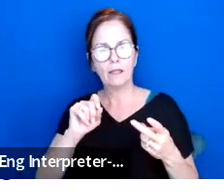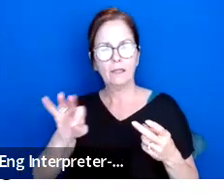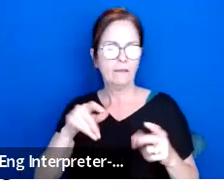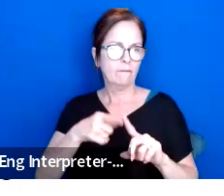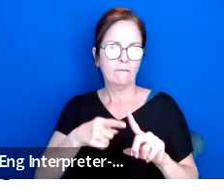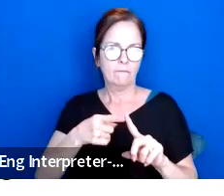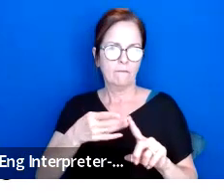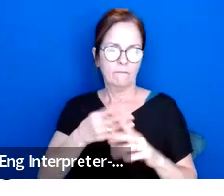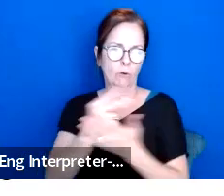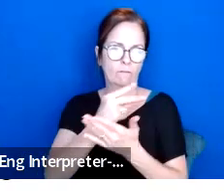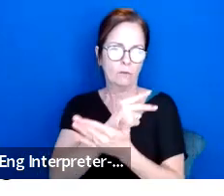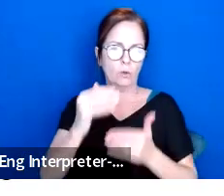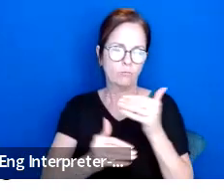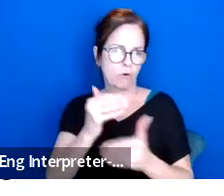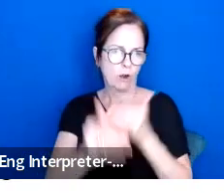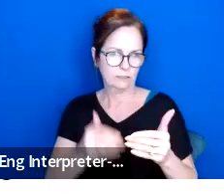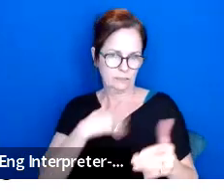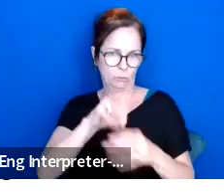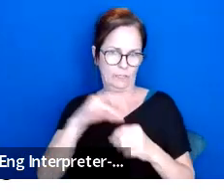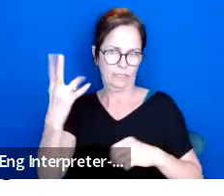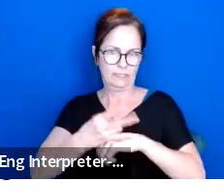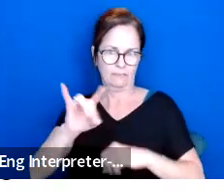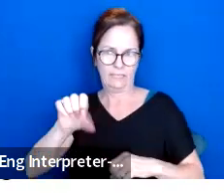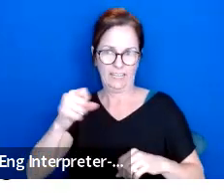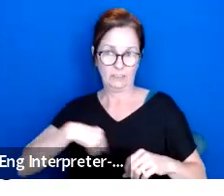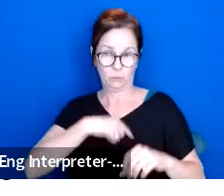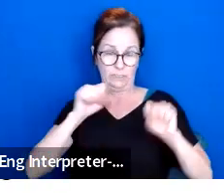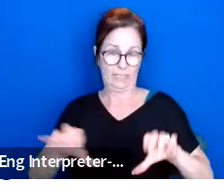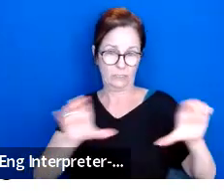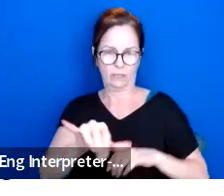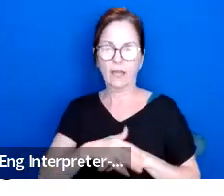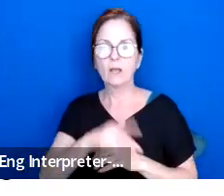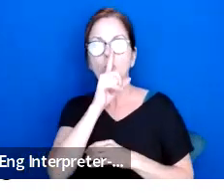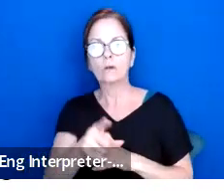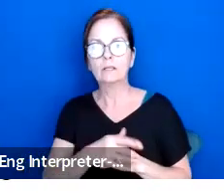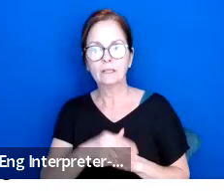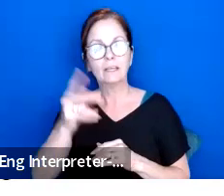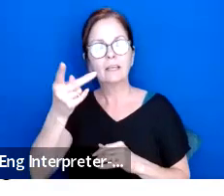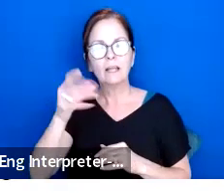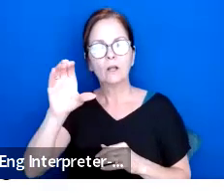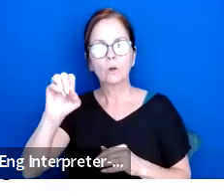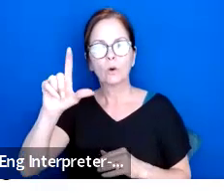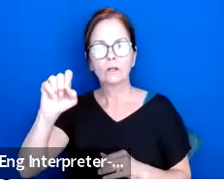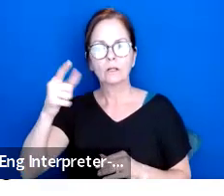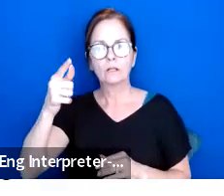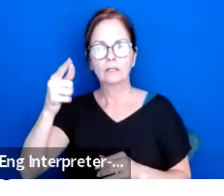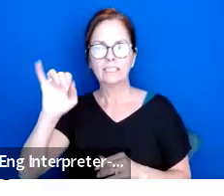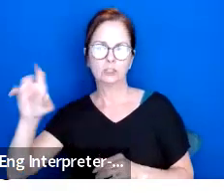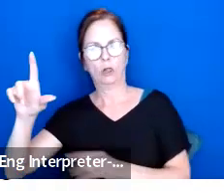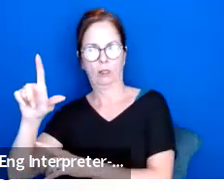I think it's the collegial thing to do and that's one of the things that we really want to emphasize here is a peer review is supposed to be collegial. Okay.